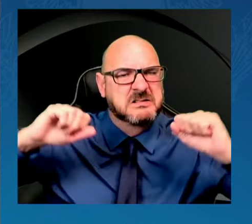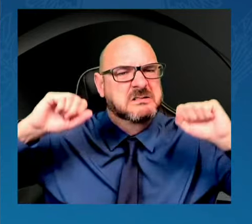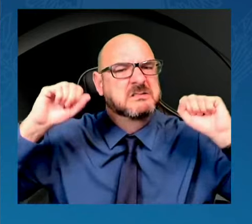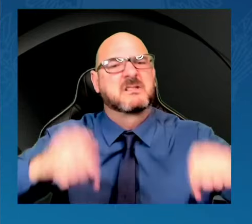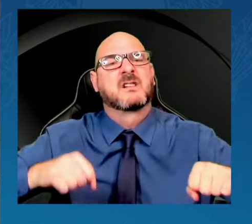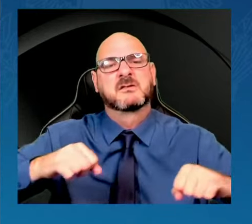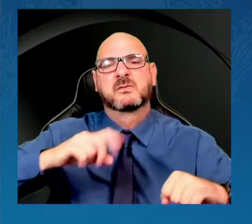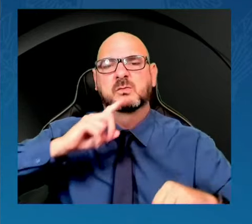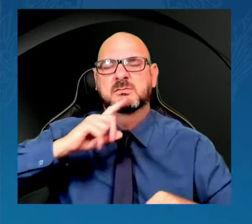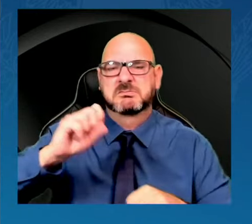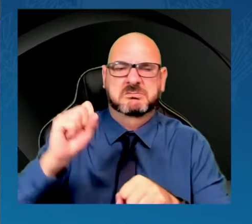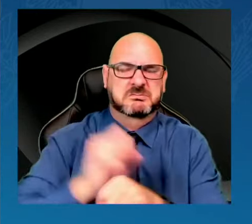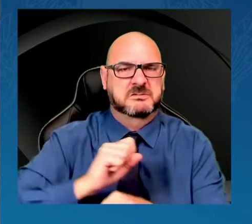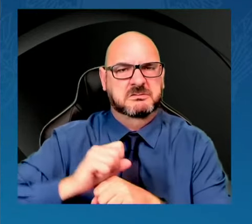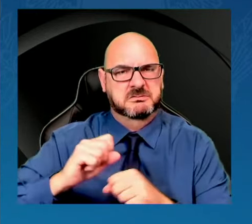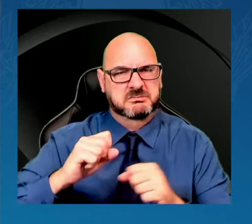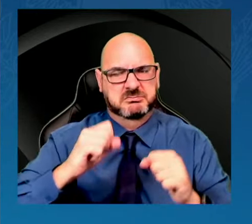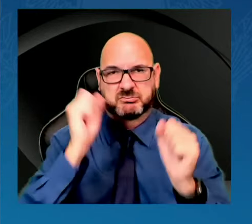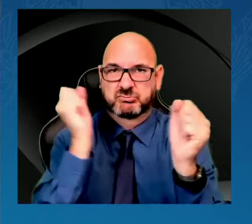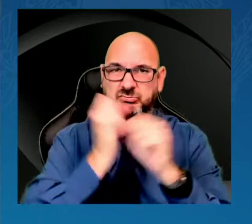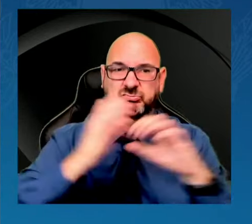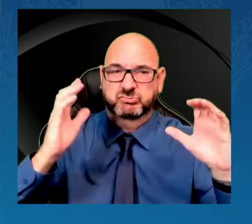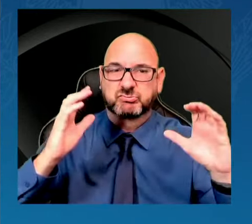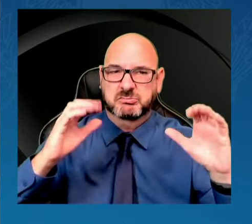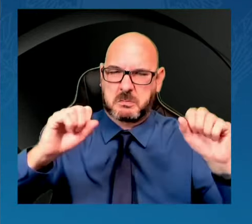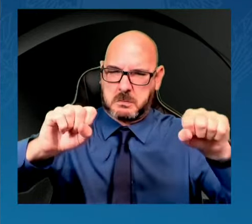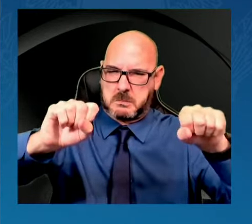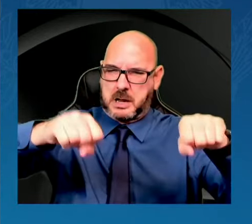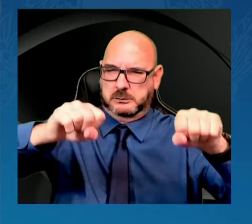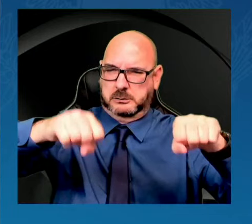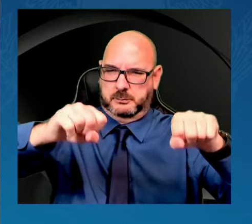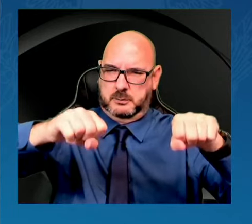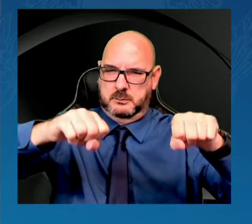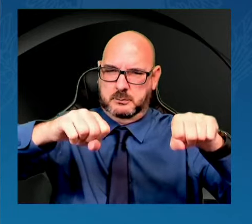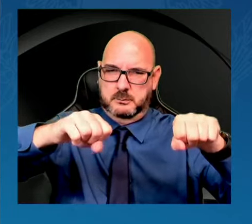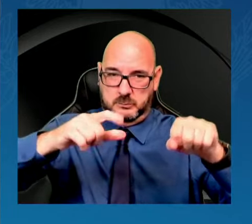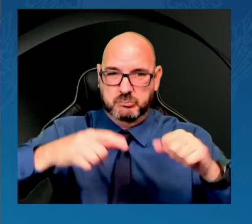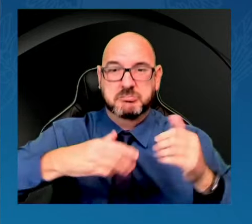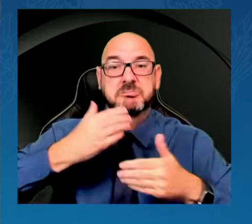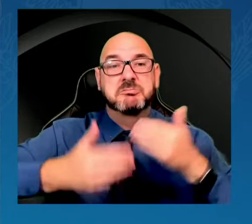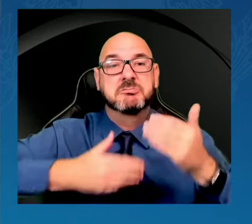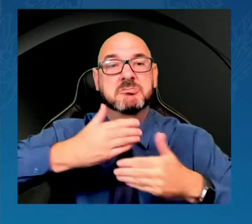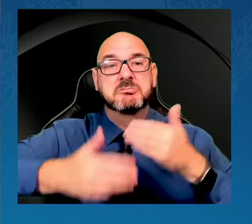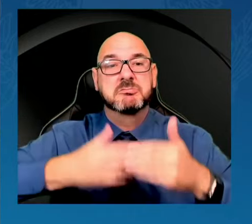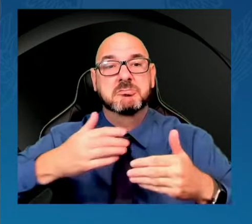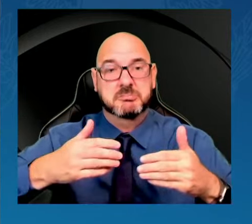And made some -- made a couple of discoveries. And I just believe in that.